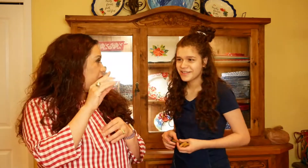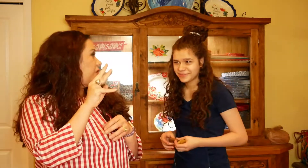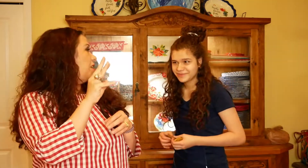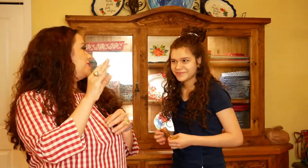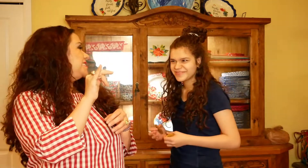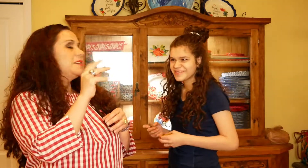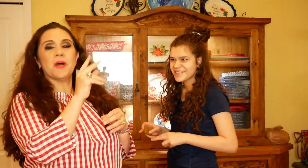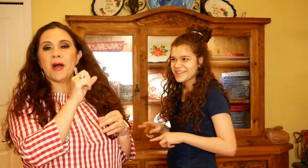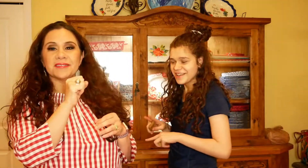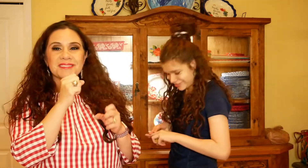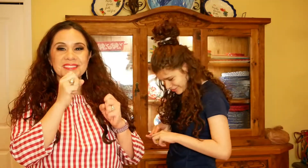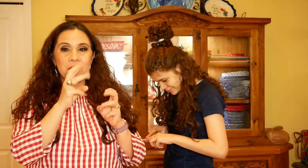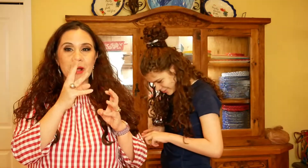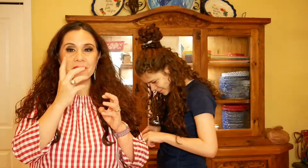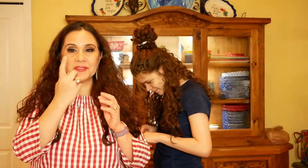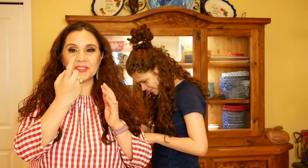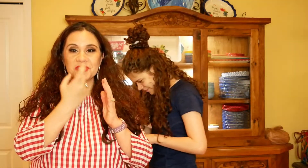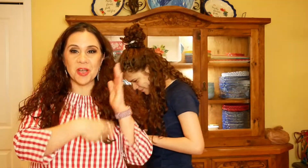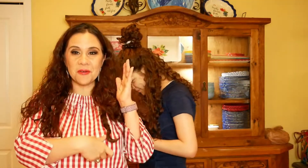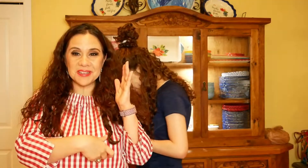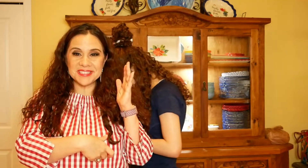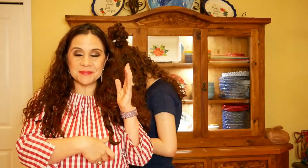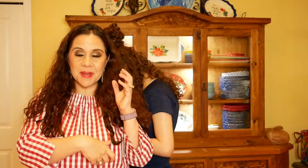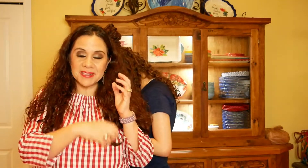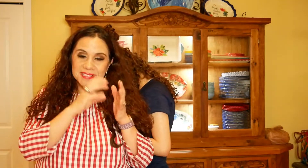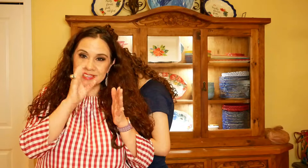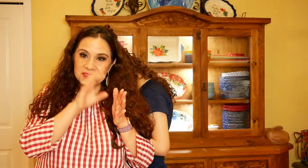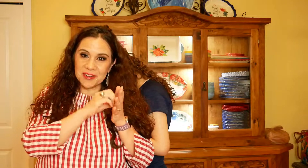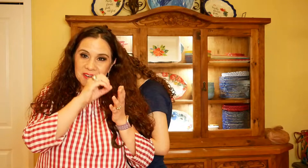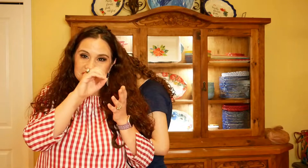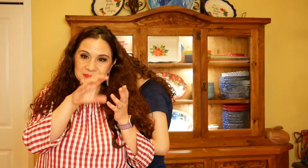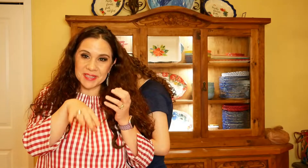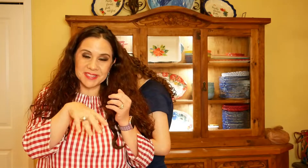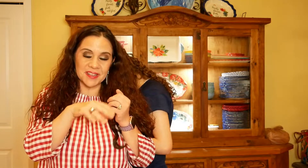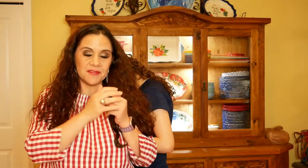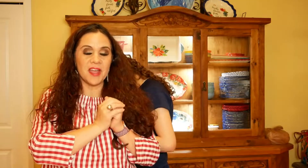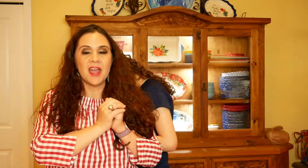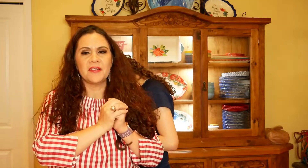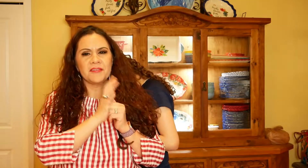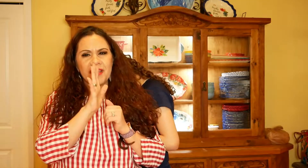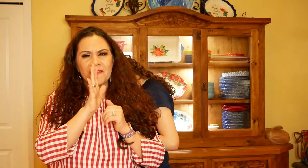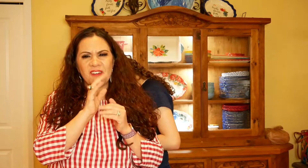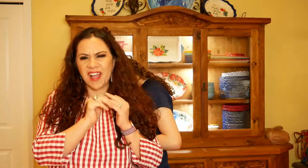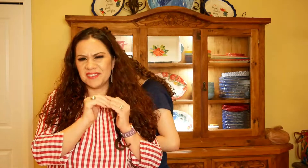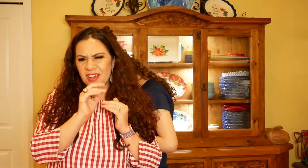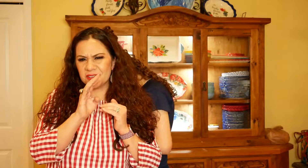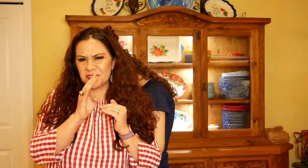frosty puzzles like wow they're so expensive they are expensive for like five dollars with